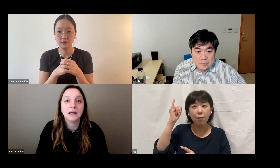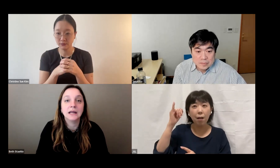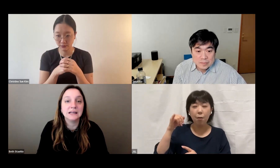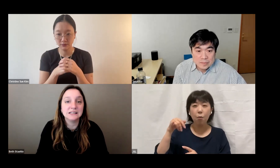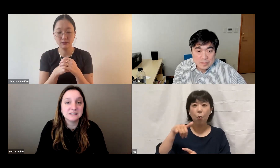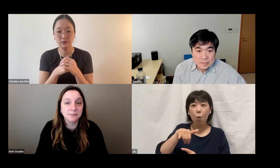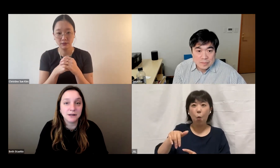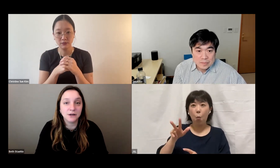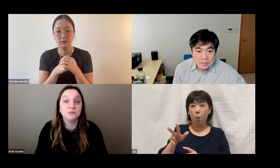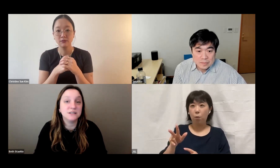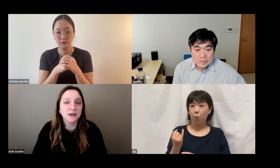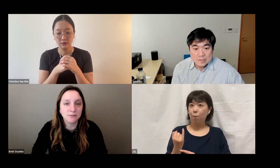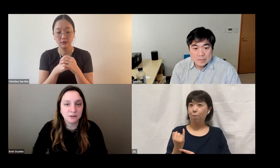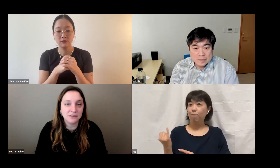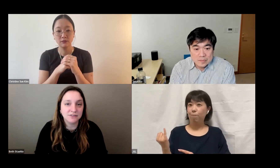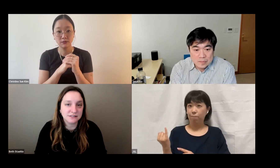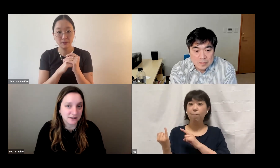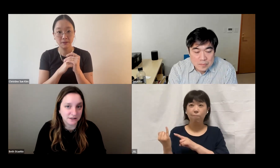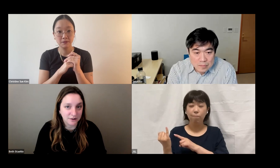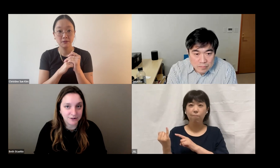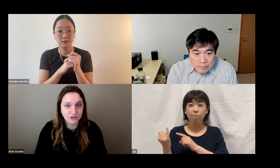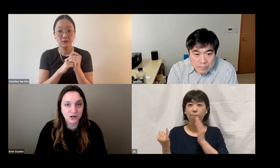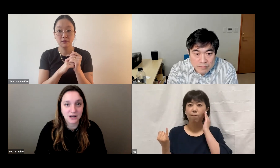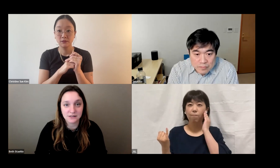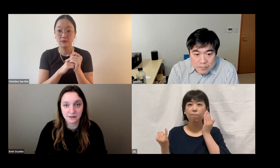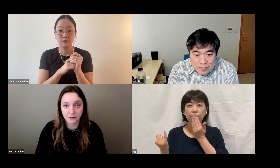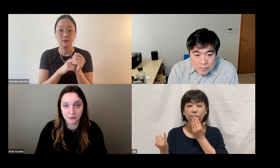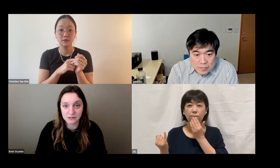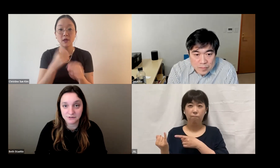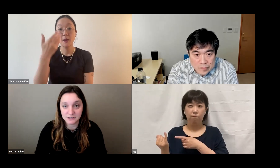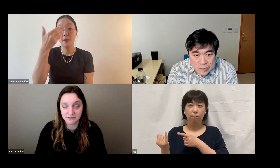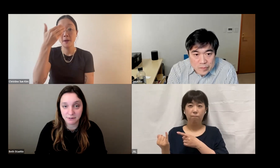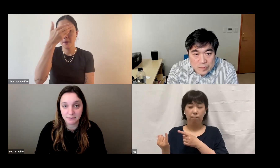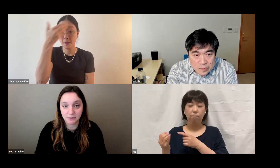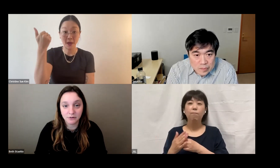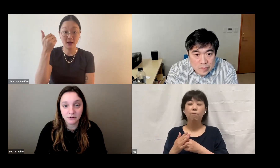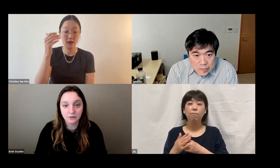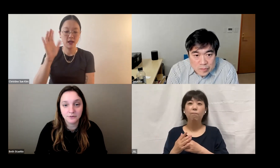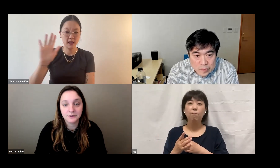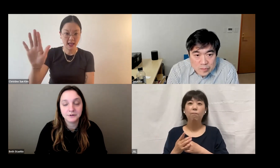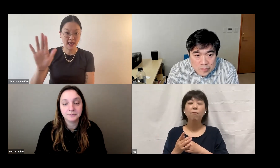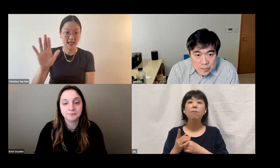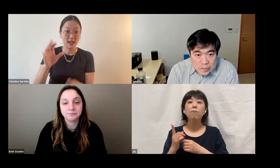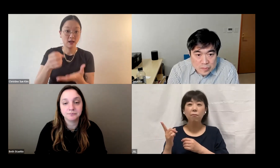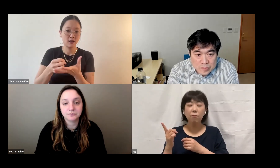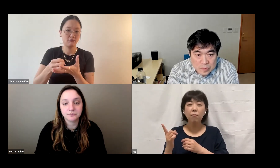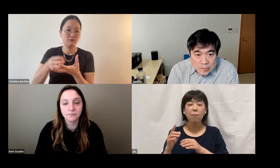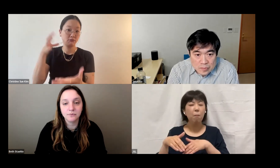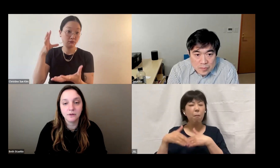He is somebody who did not believe in sign language as a language for deaf people.